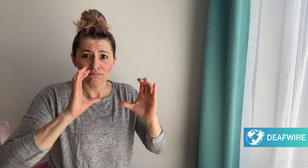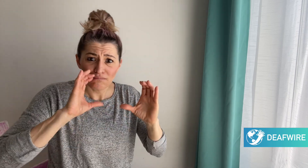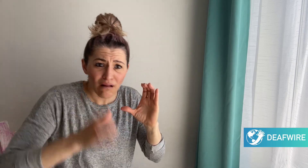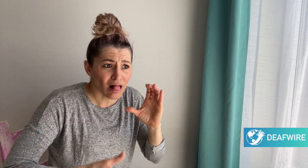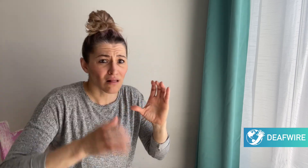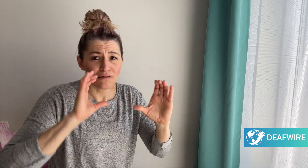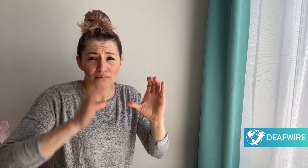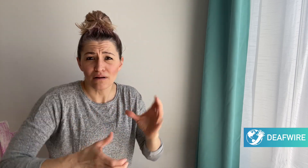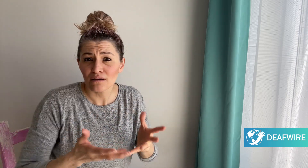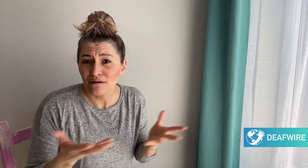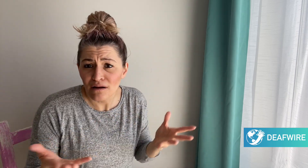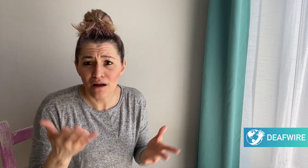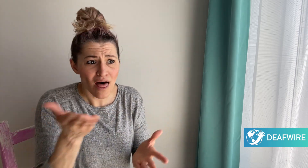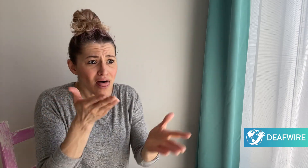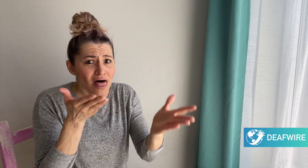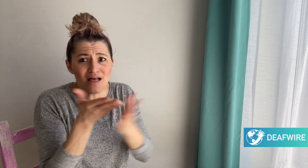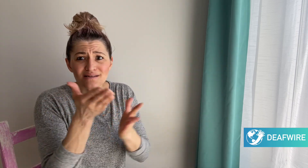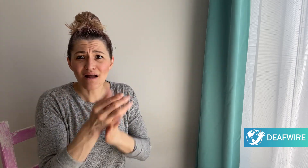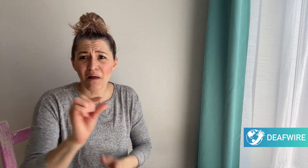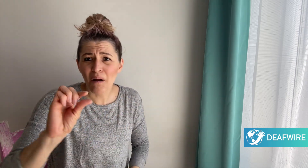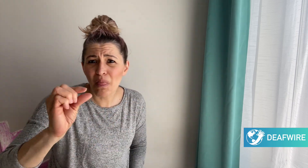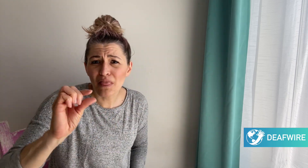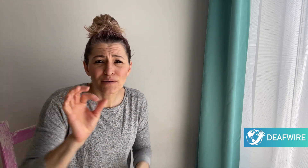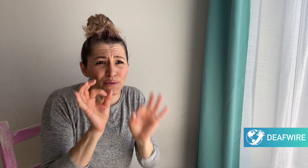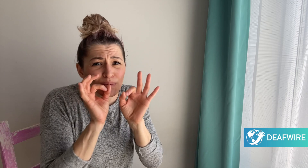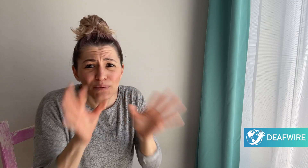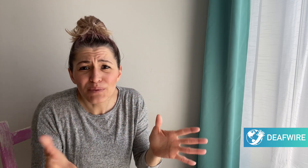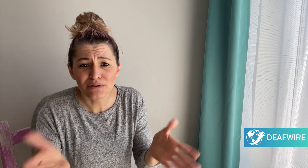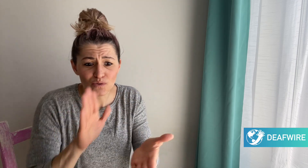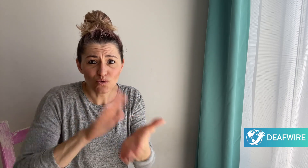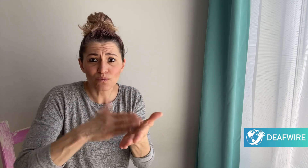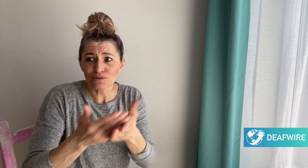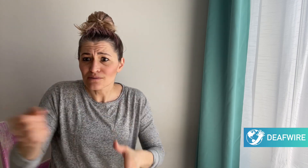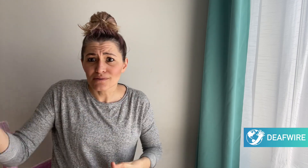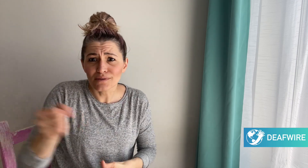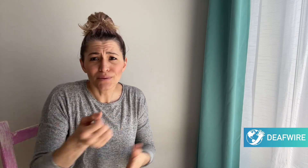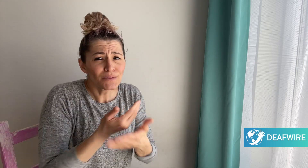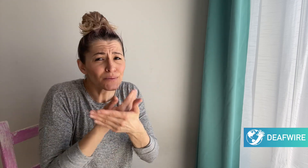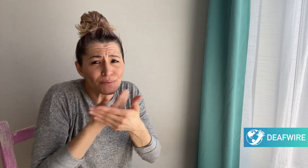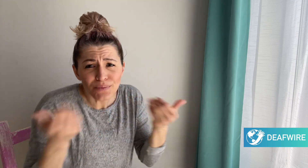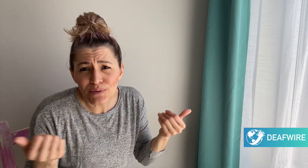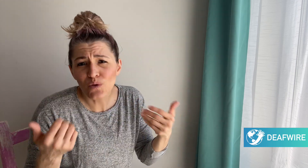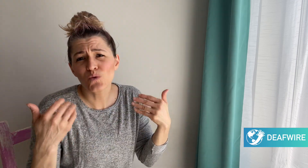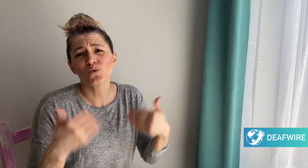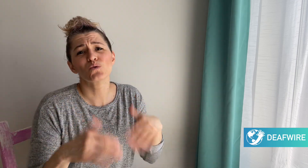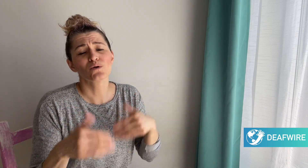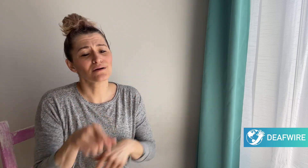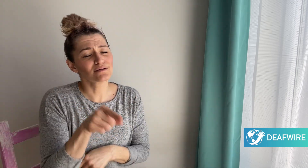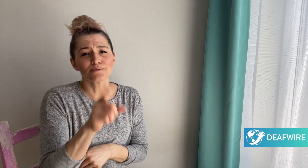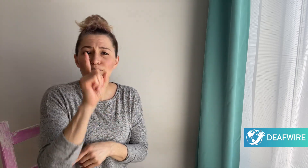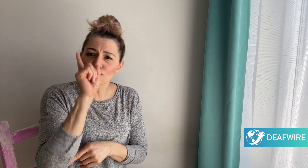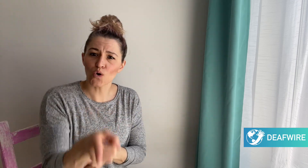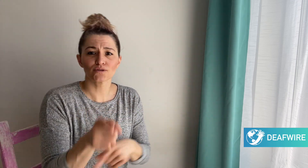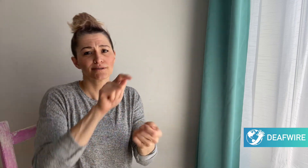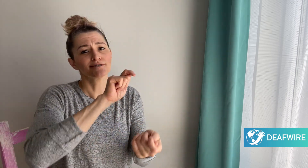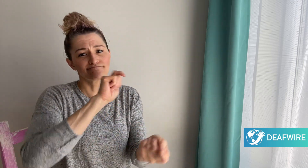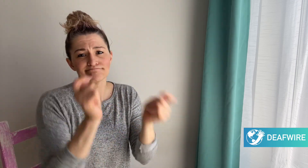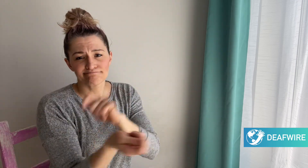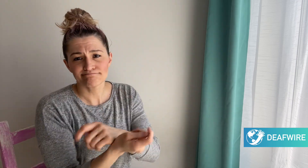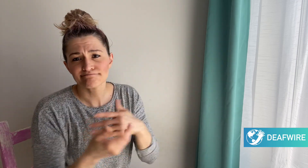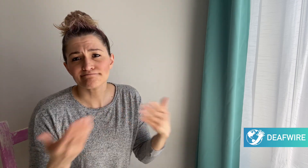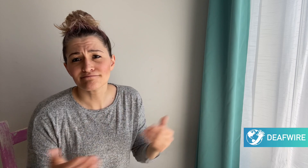lack of access to interpreters. This needs to change.